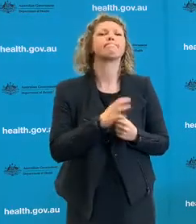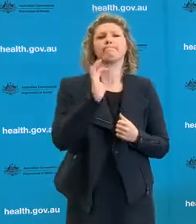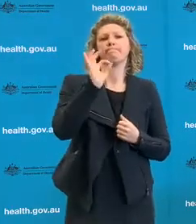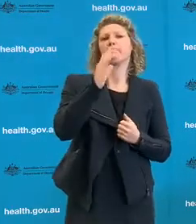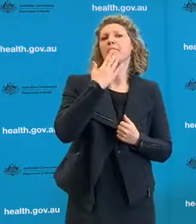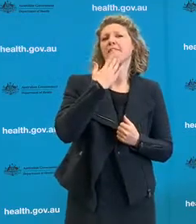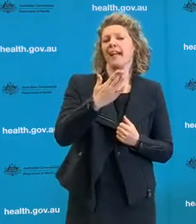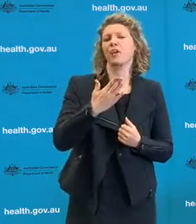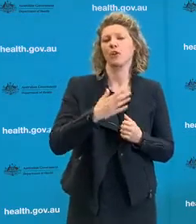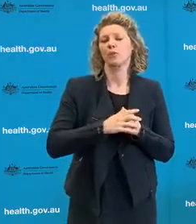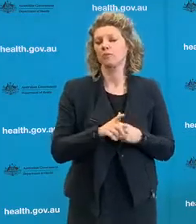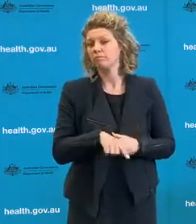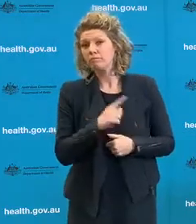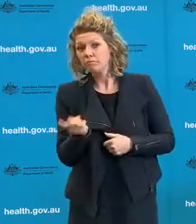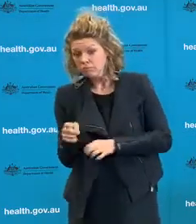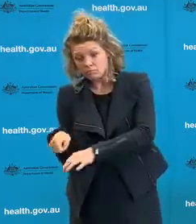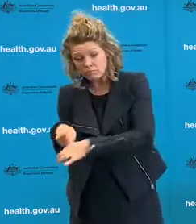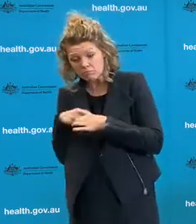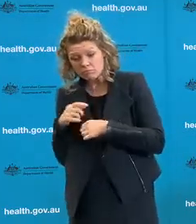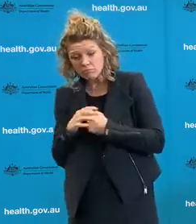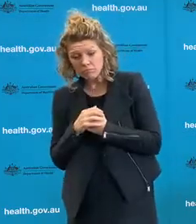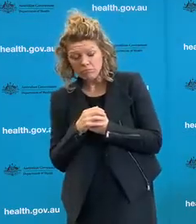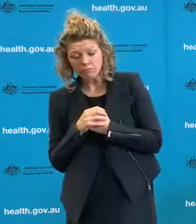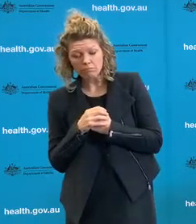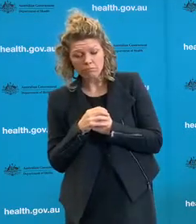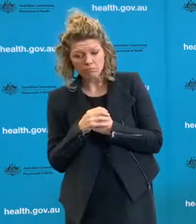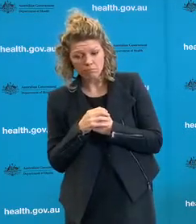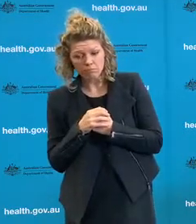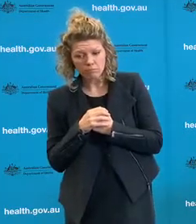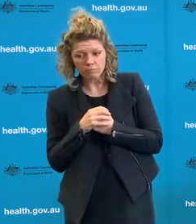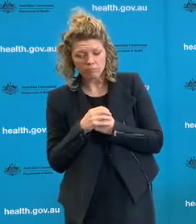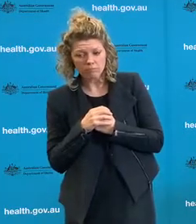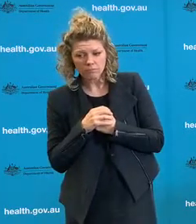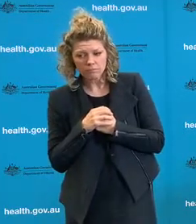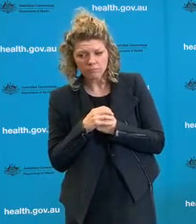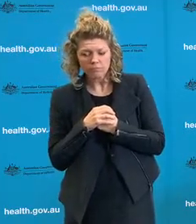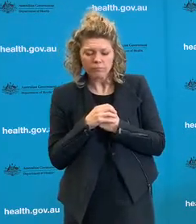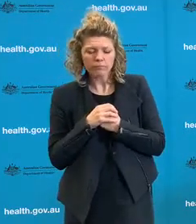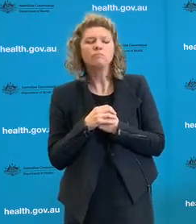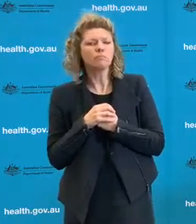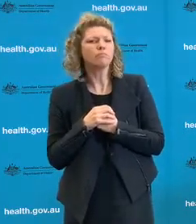Okay. And Rose? Dr Coatsworth I wondered whether you think mystery